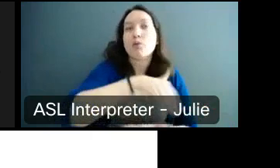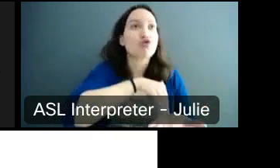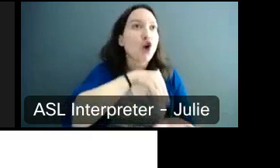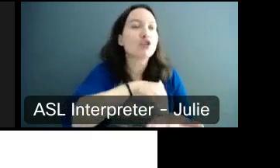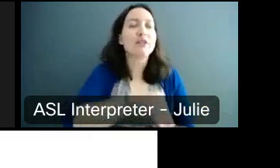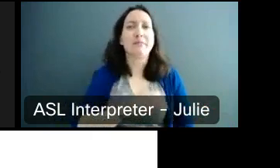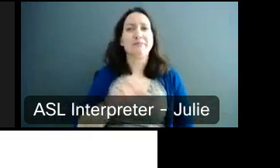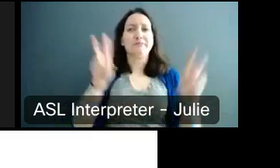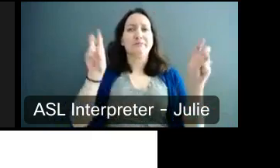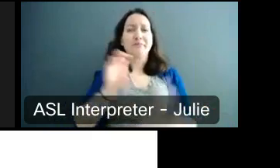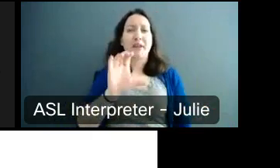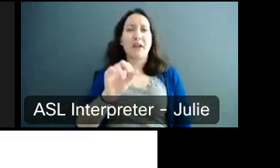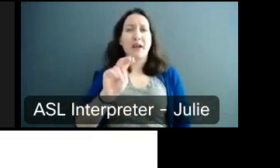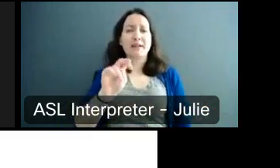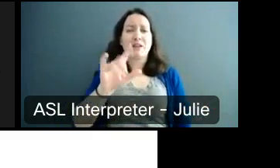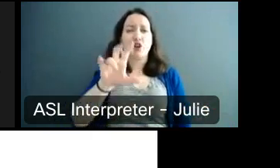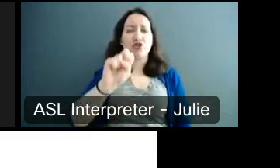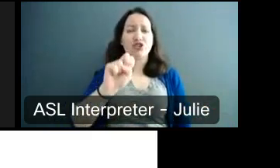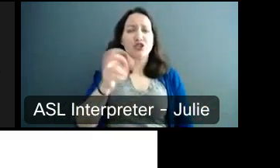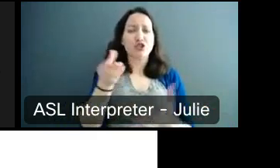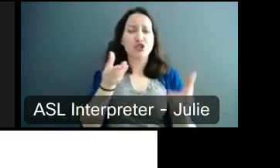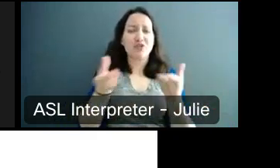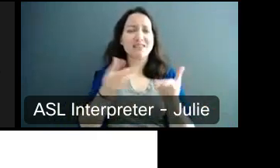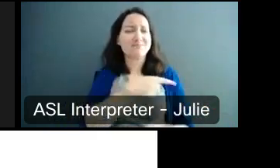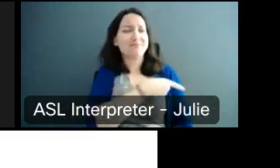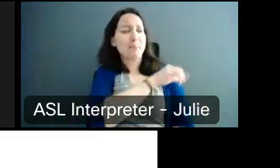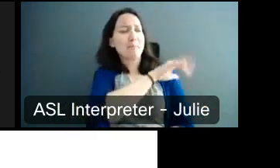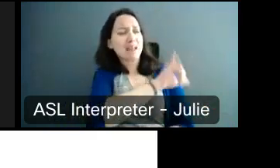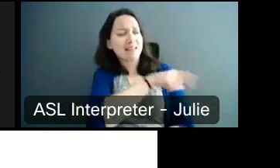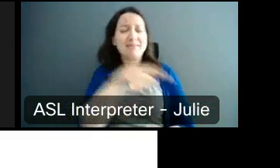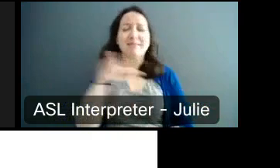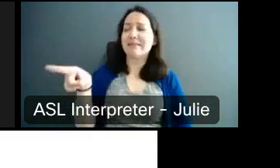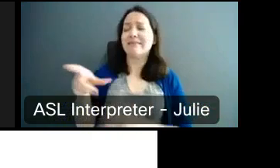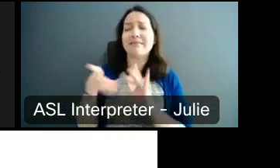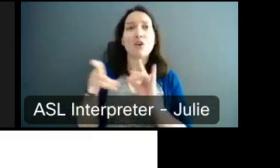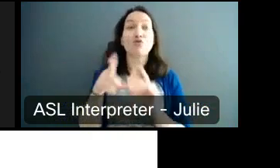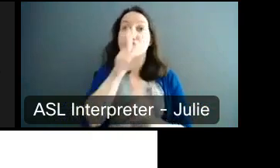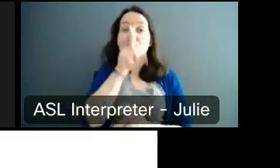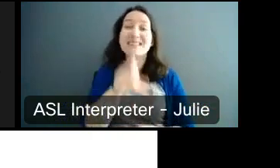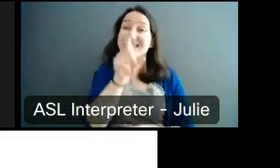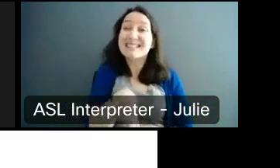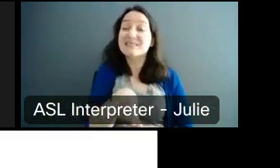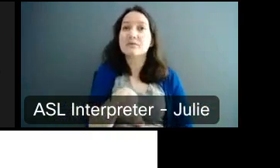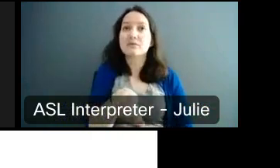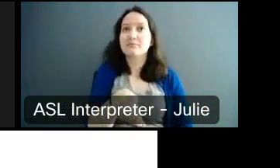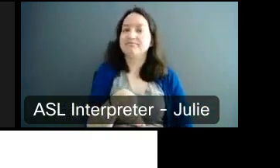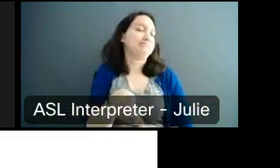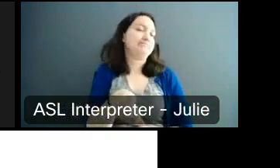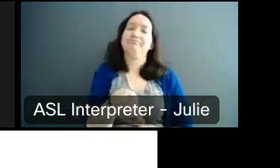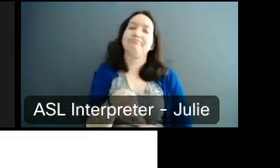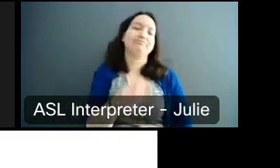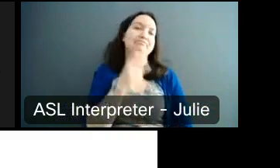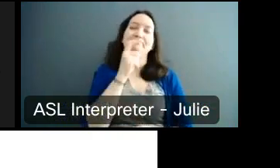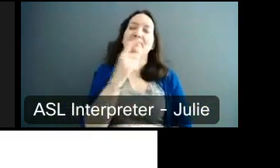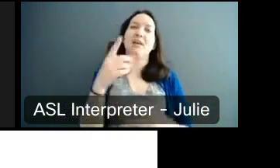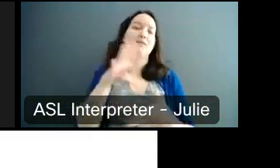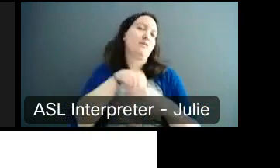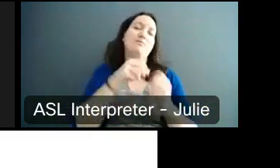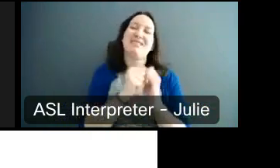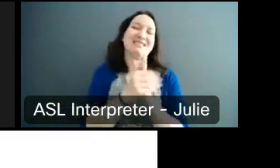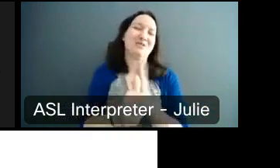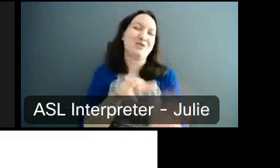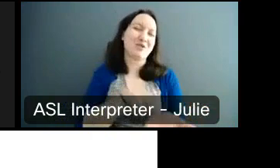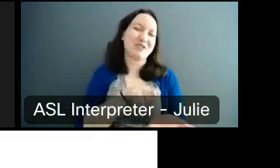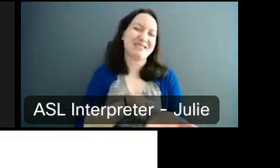What what is talking about or Jose is talking about that's really what they need and that isn't a skilled nursing need so that's why we use peers.